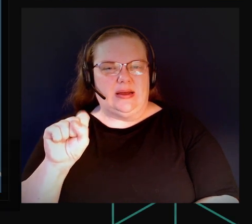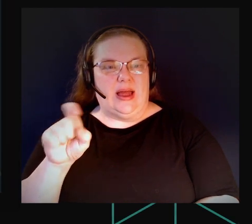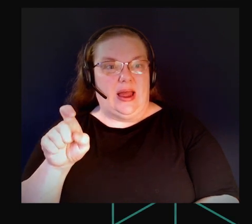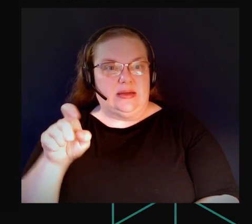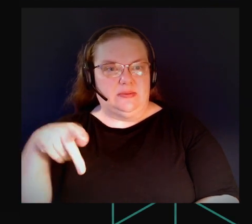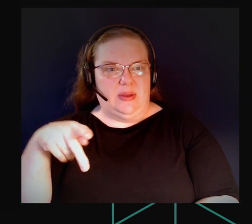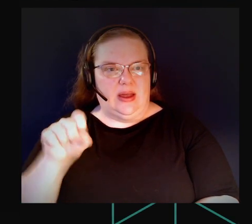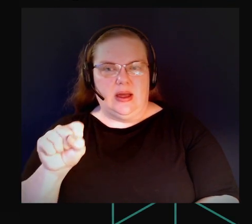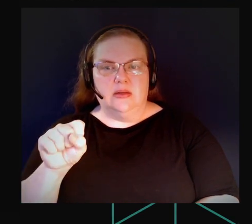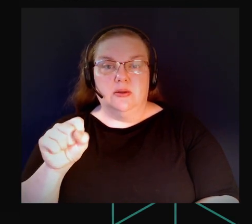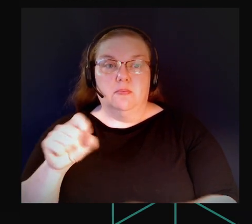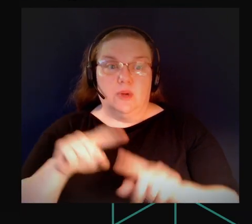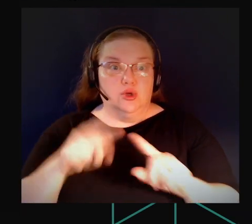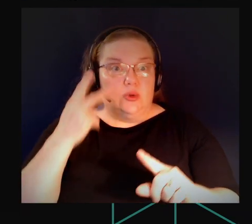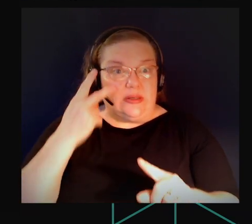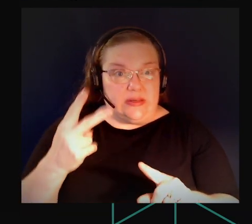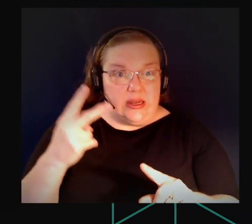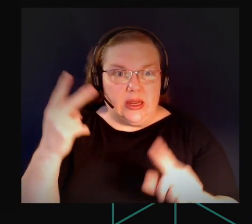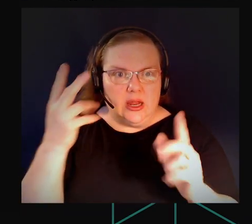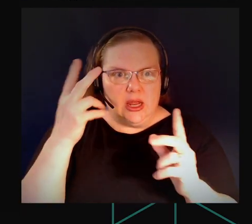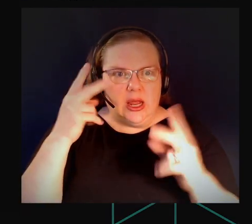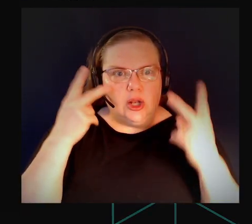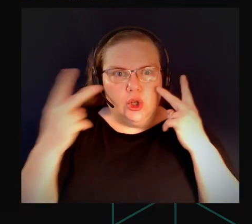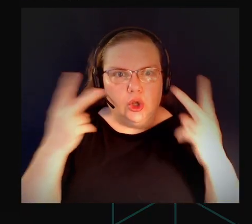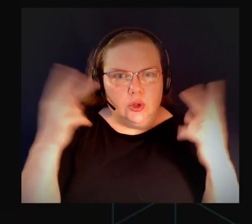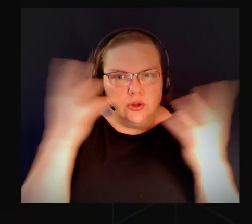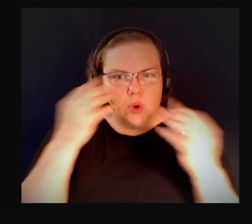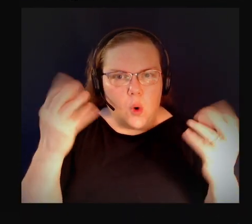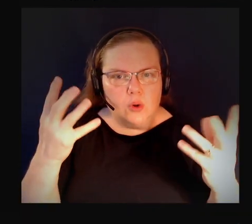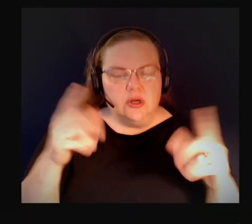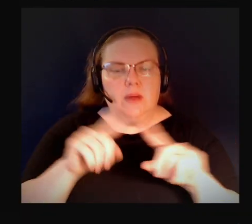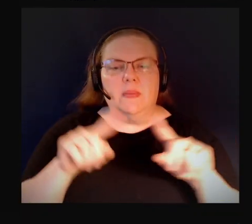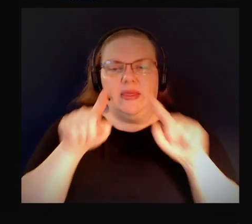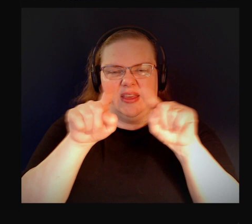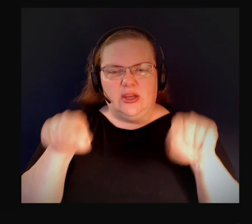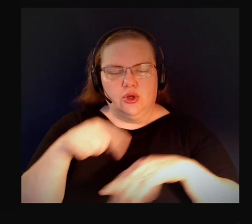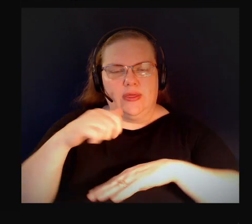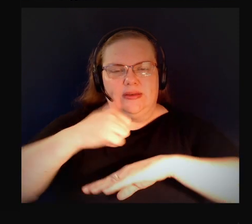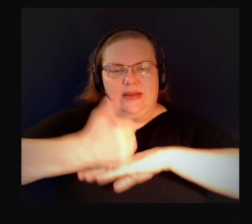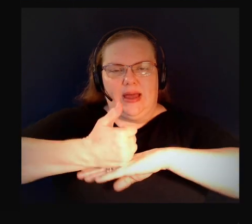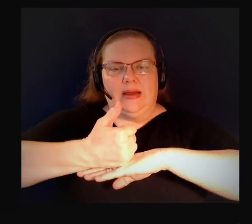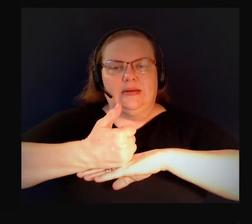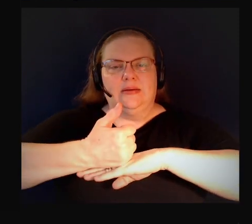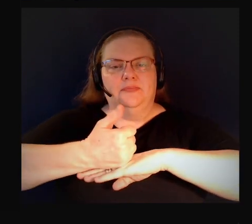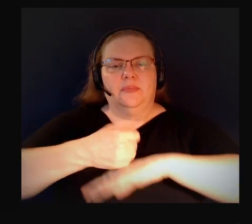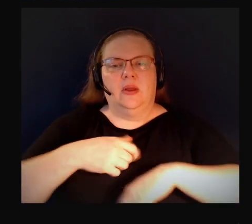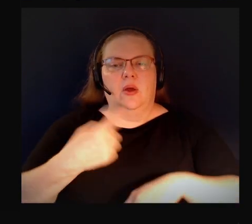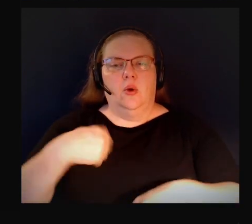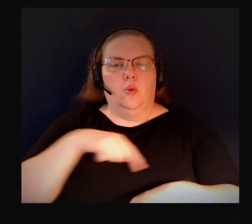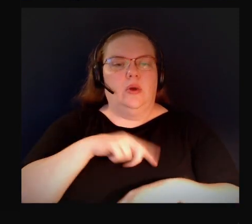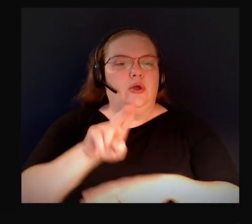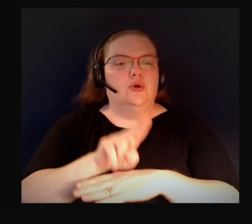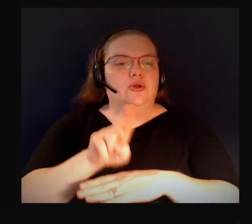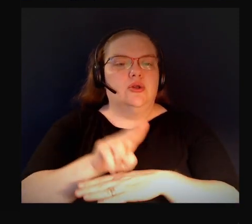And here are the settings they used in HDRP. On Xbox Series X and S, the team used the performance mode option.